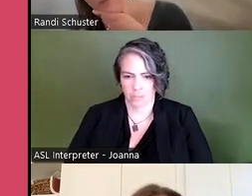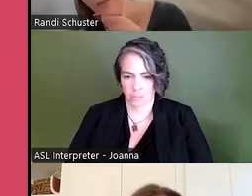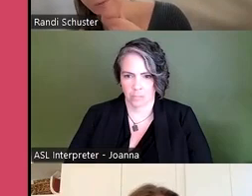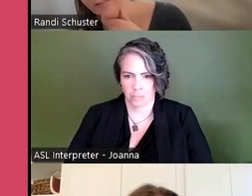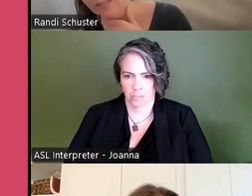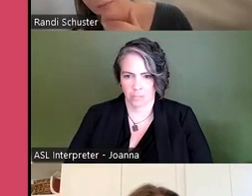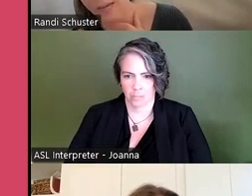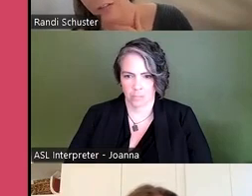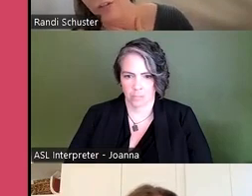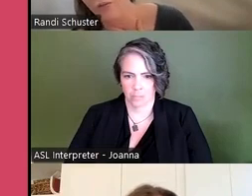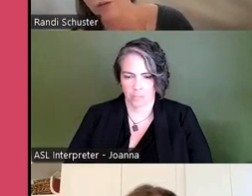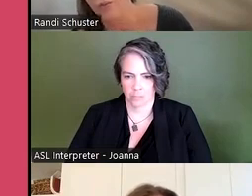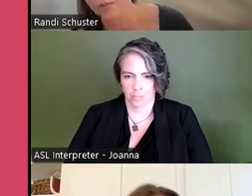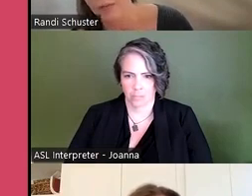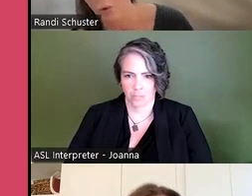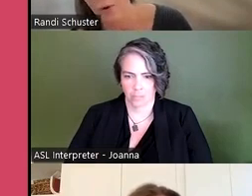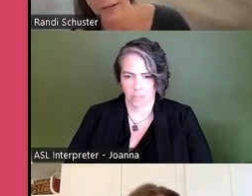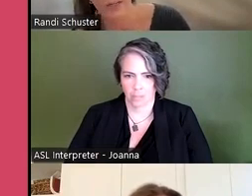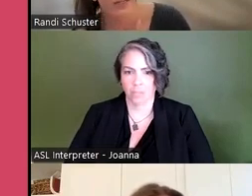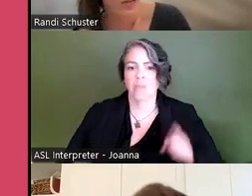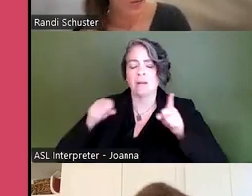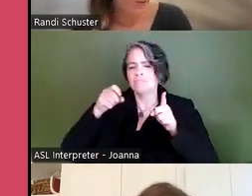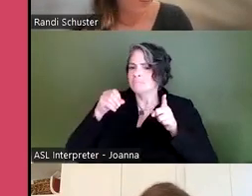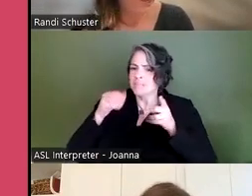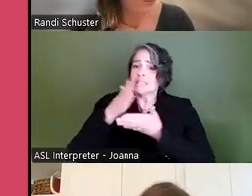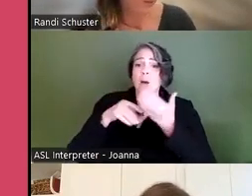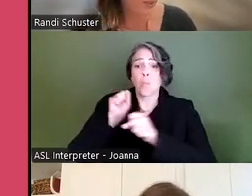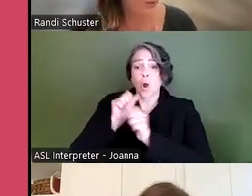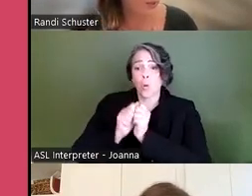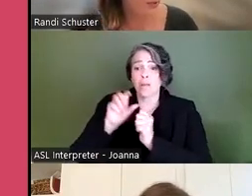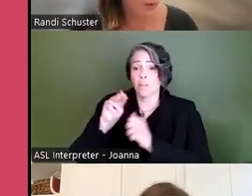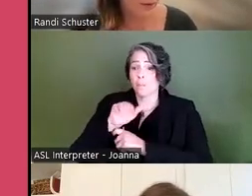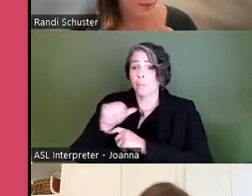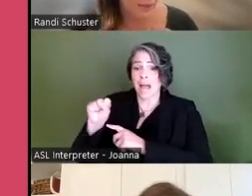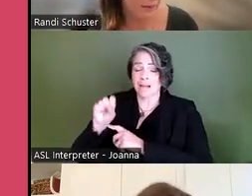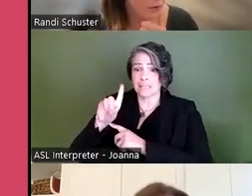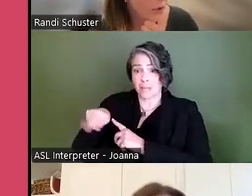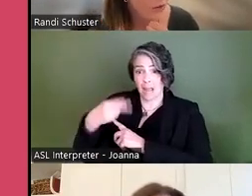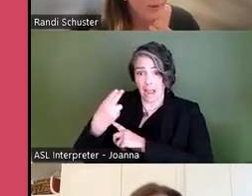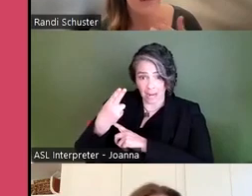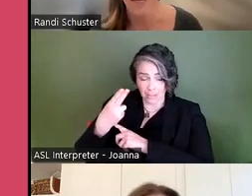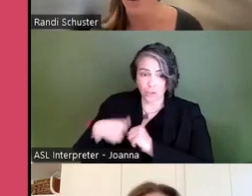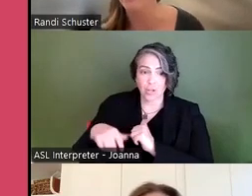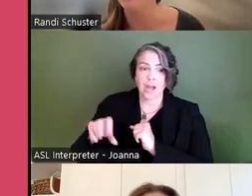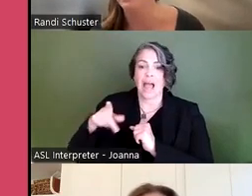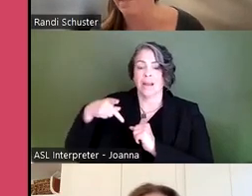with Mass DPH as well as with PCORI is around this idea. So there have been a lot of unfunded